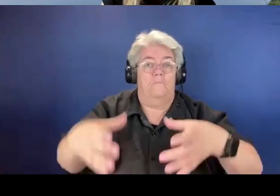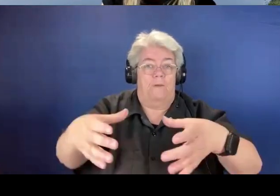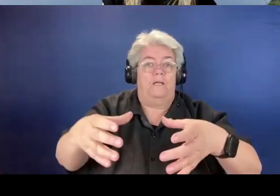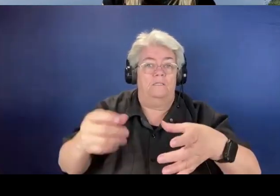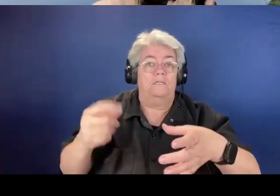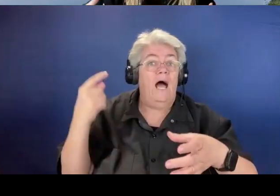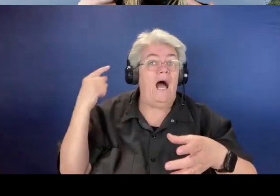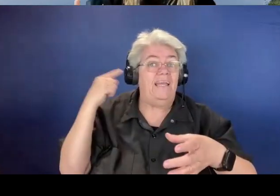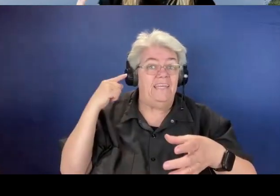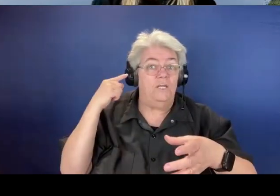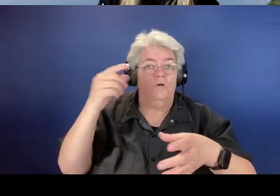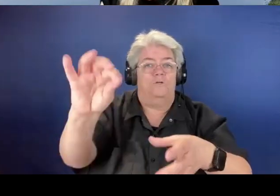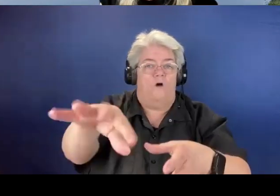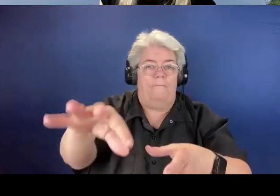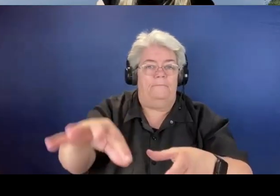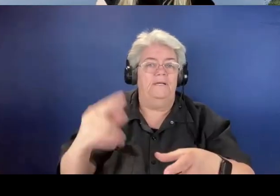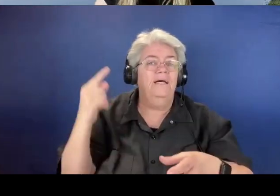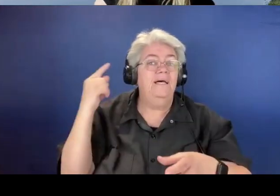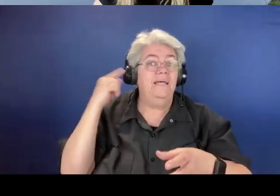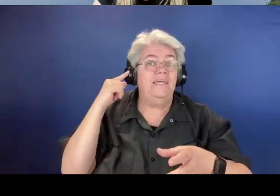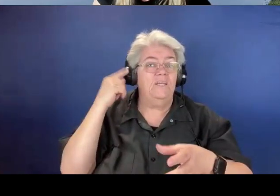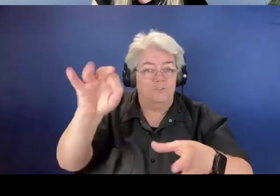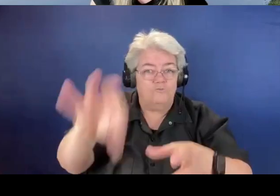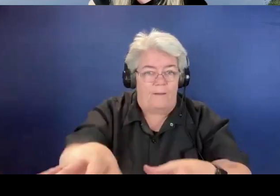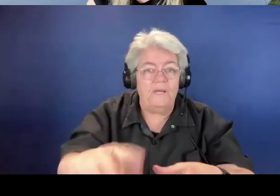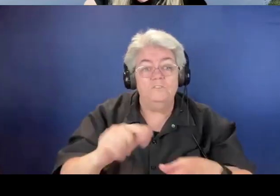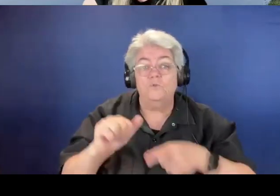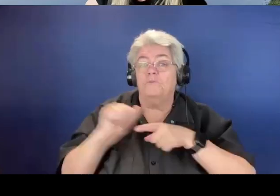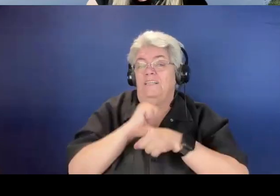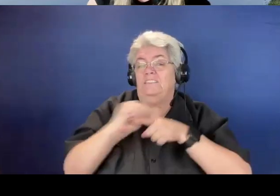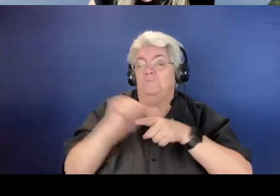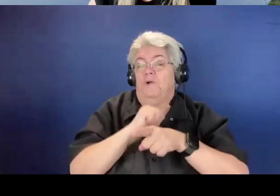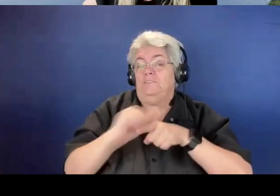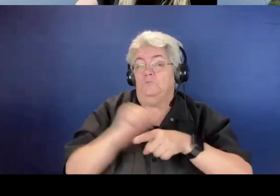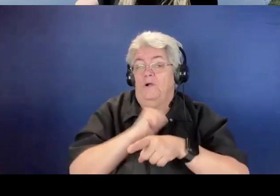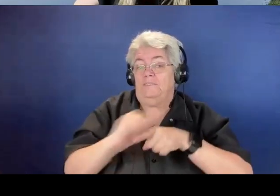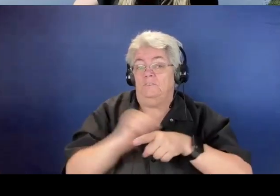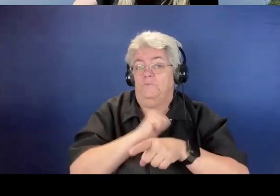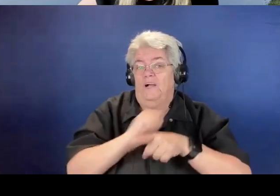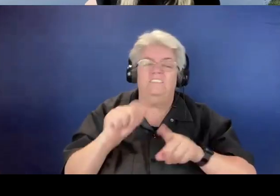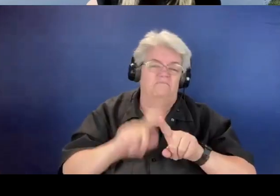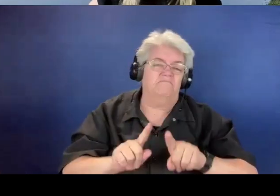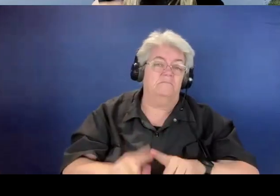And so we practice this in a variety of ways so that they're more prepared to go into the audiological booth.